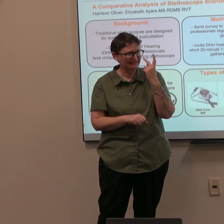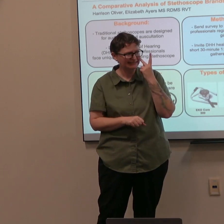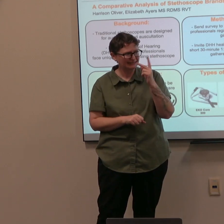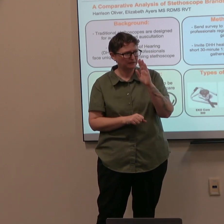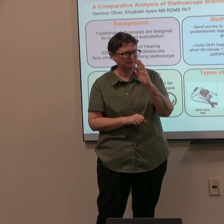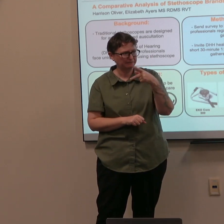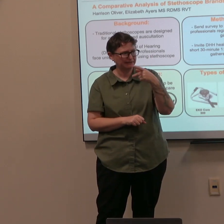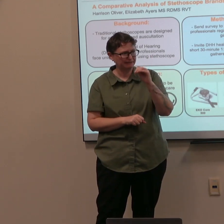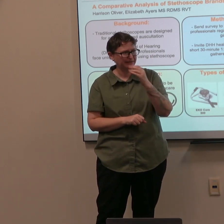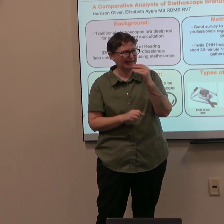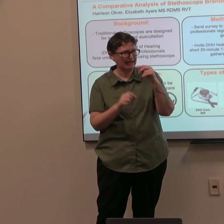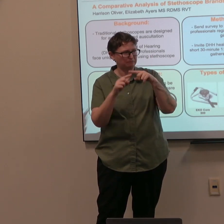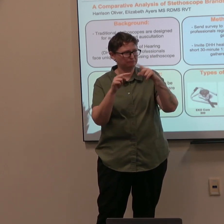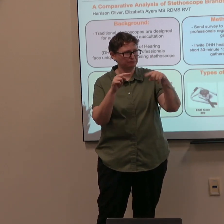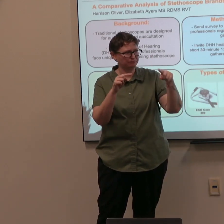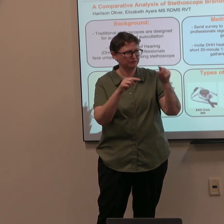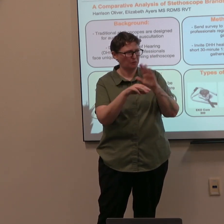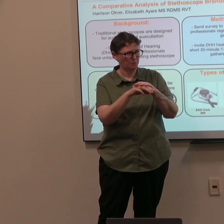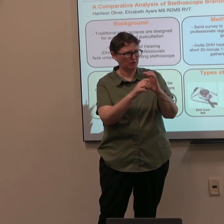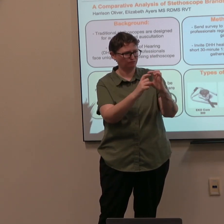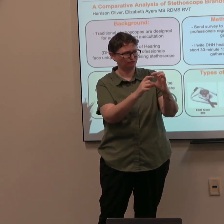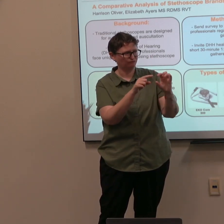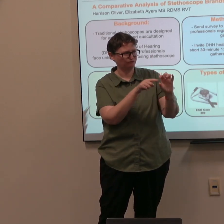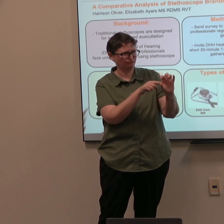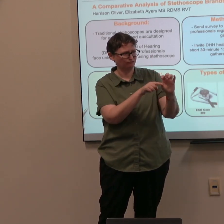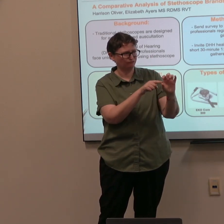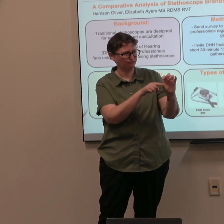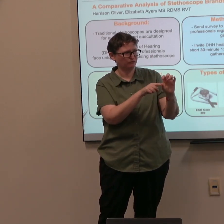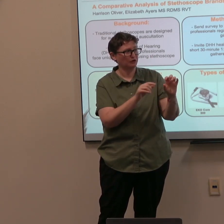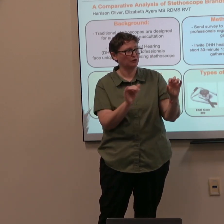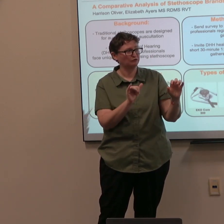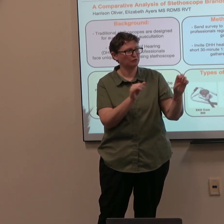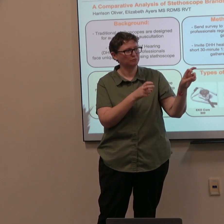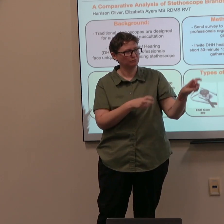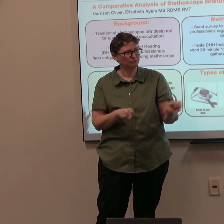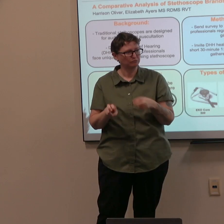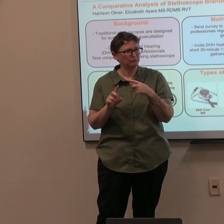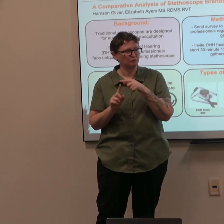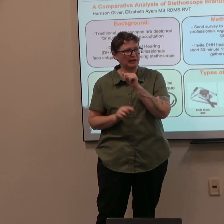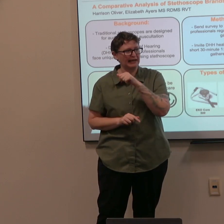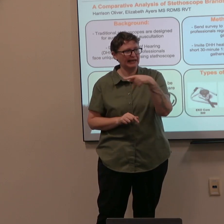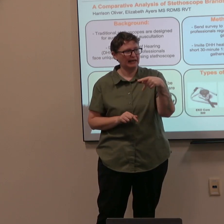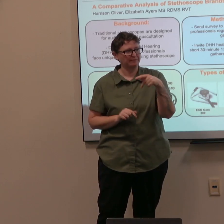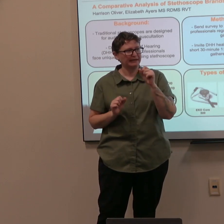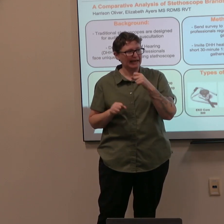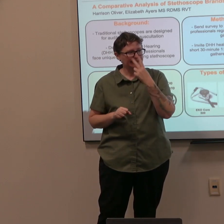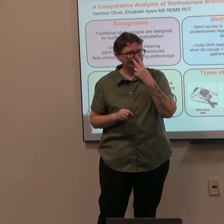you can see the beats per minute and the heart waves on there, and then you can transfer that data to an app